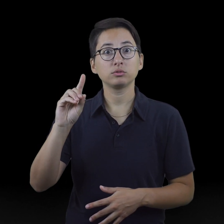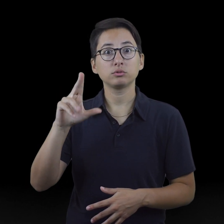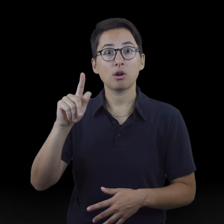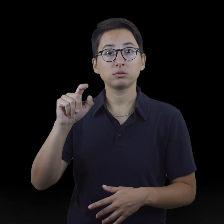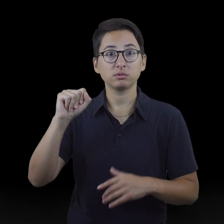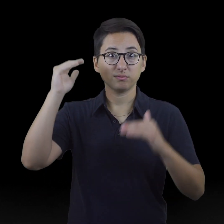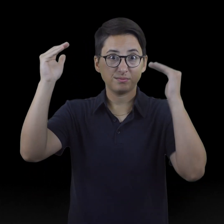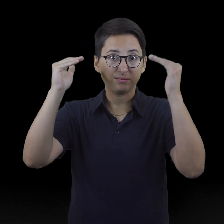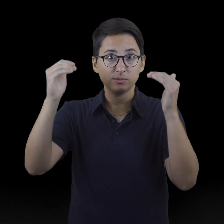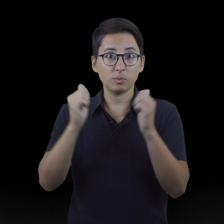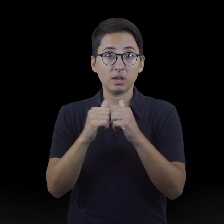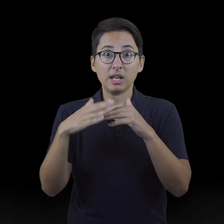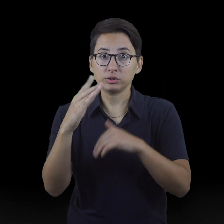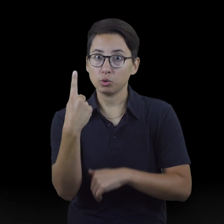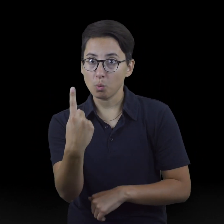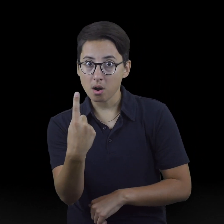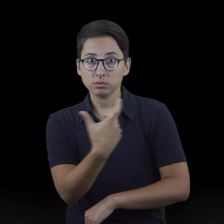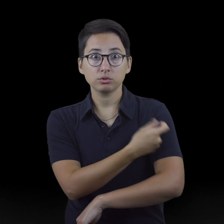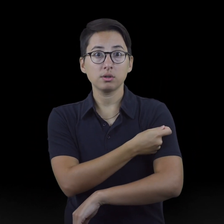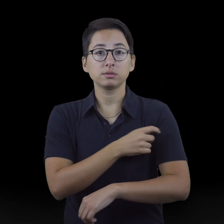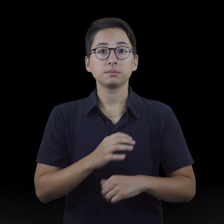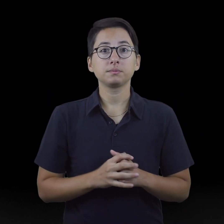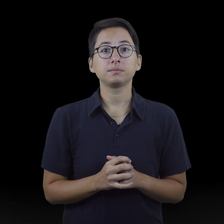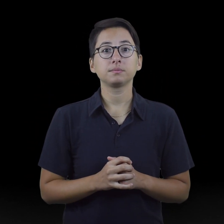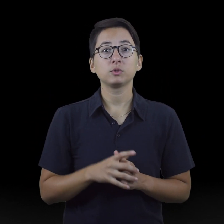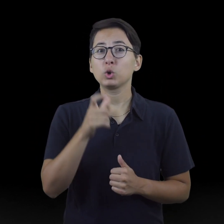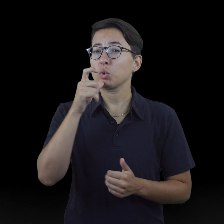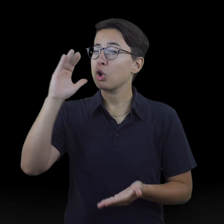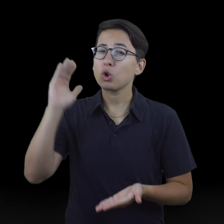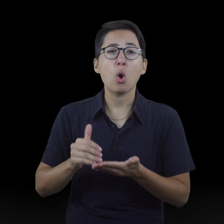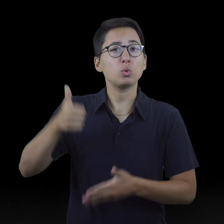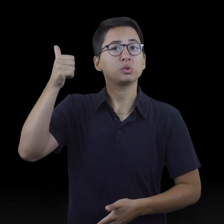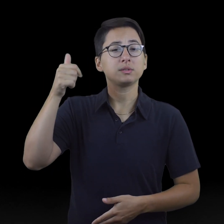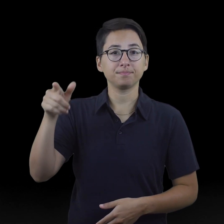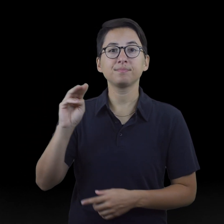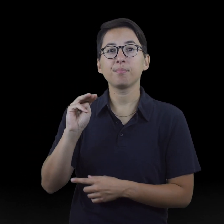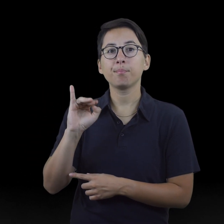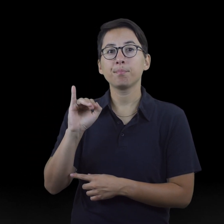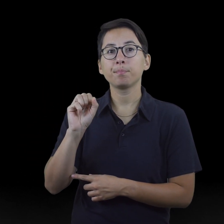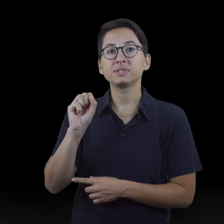for their adult residents with one shot, CDC data showed. Mississippi has the